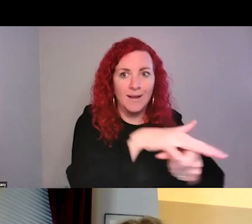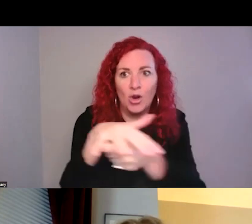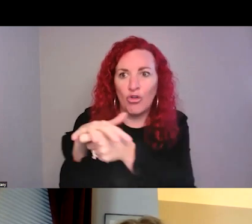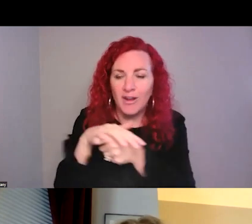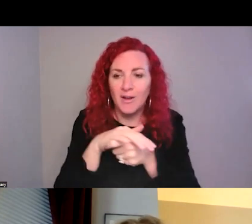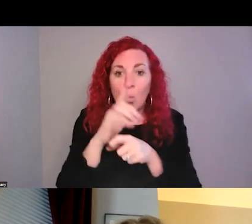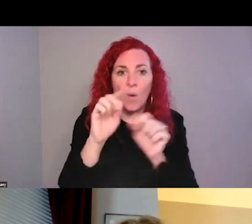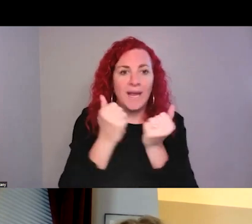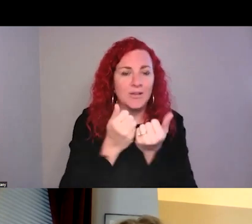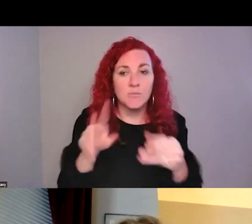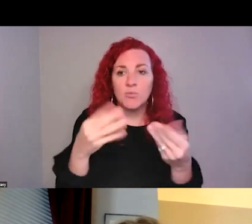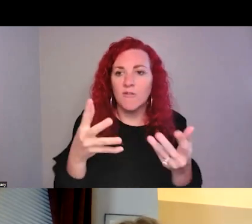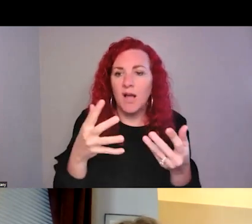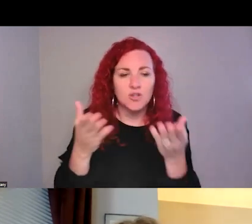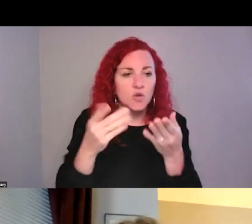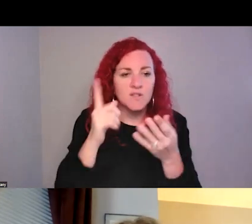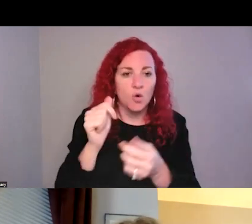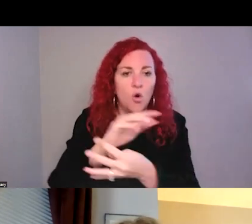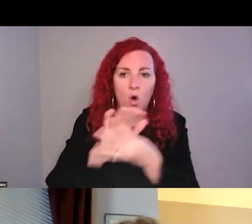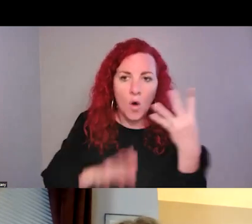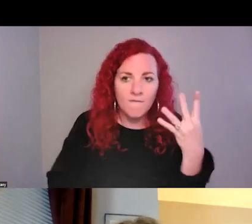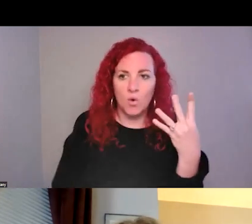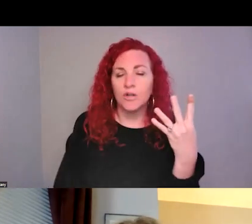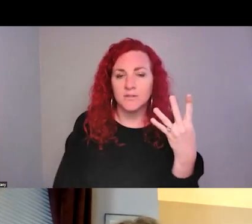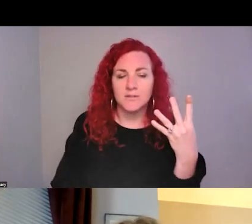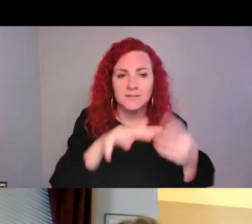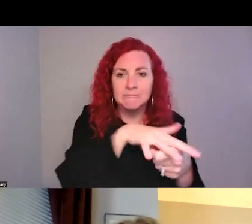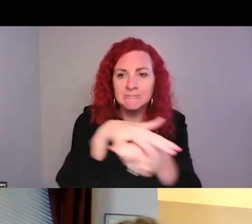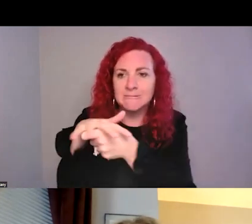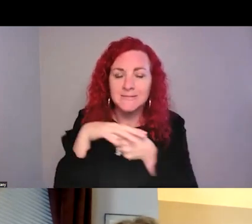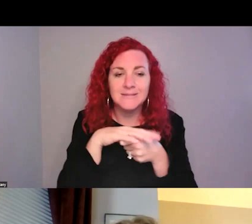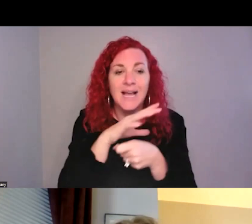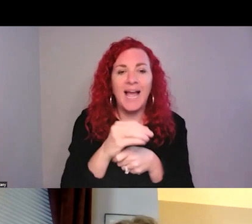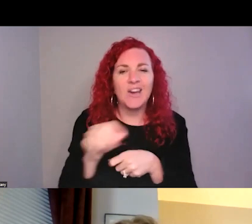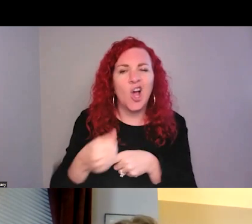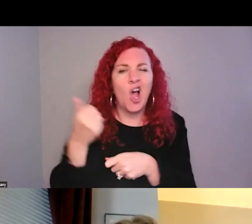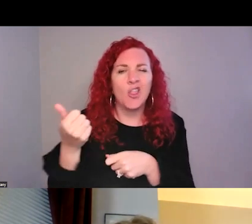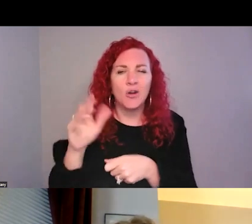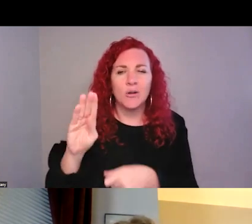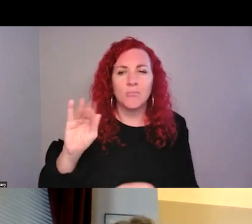ALL AND ONE THAT PROVIDES IN BALTIMORE CITY AND COUNTY.